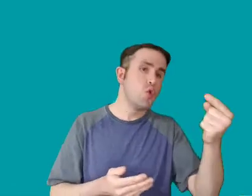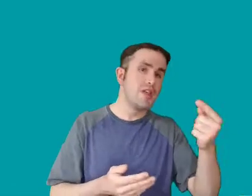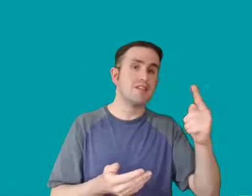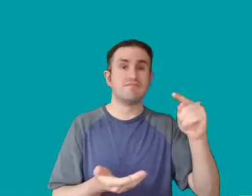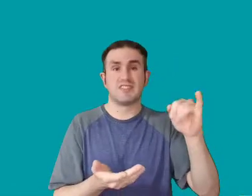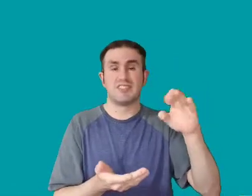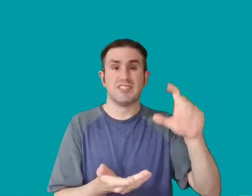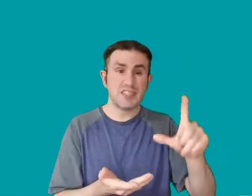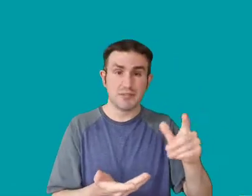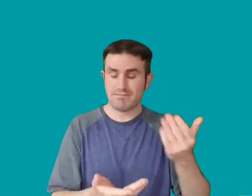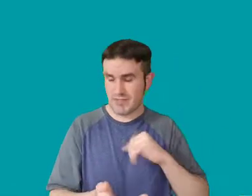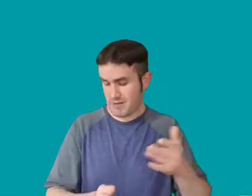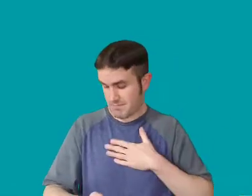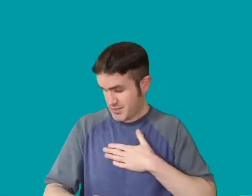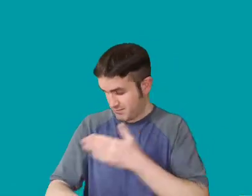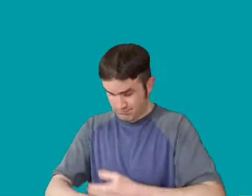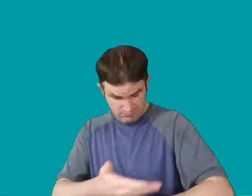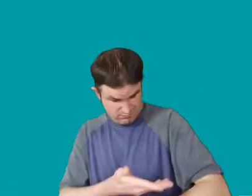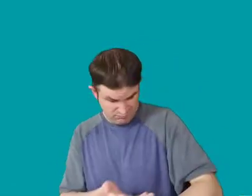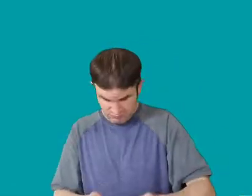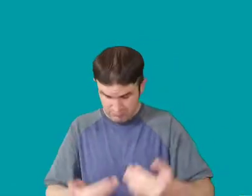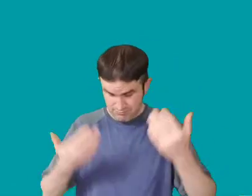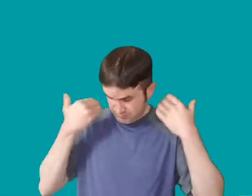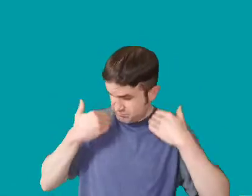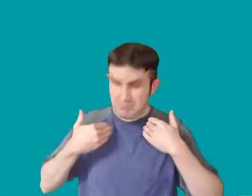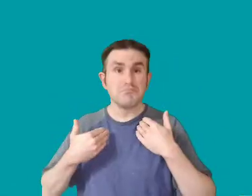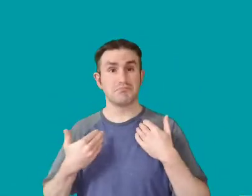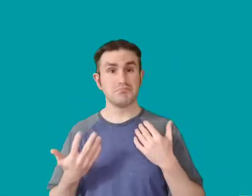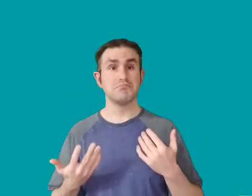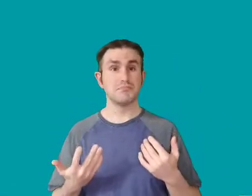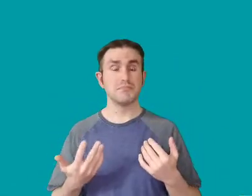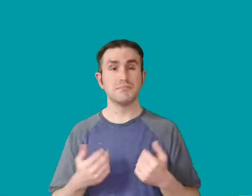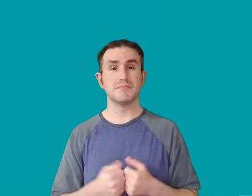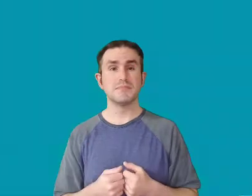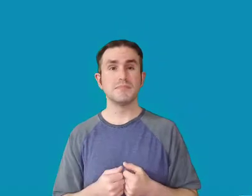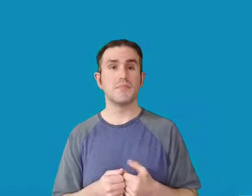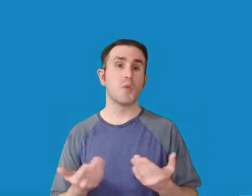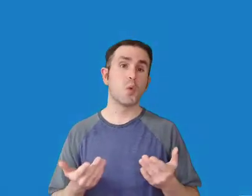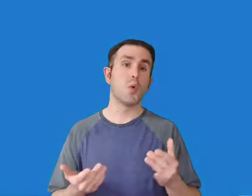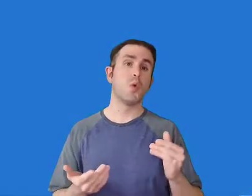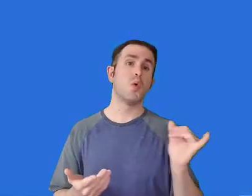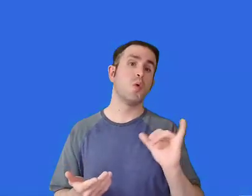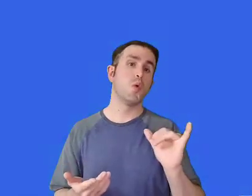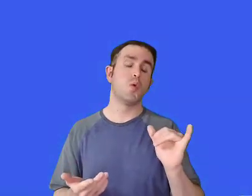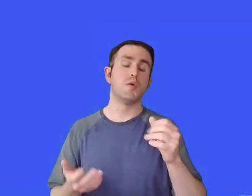like a teal, like... like on my markings here! Um... or you could go with, uh...